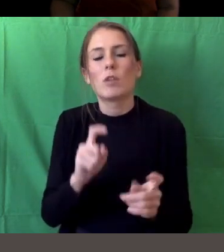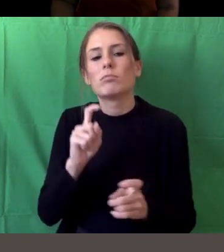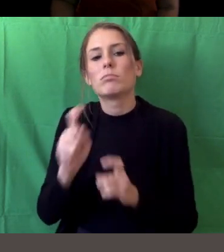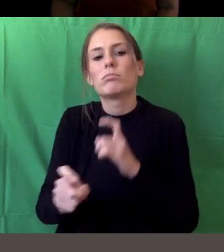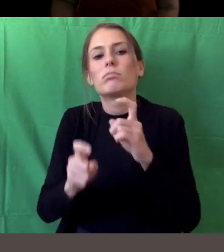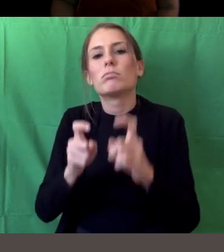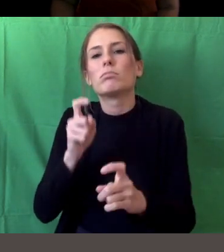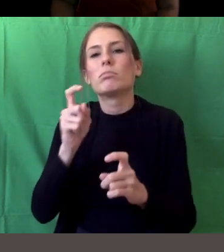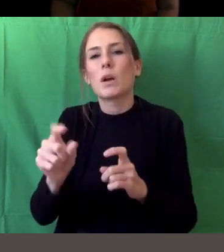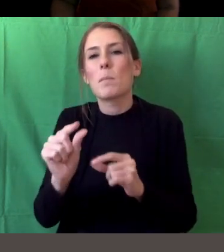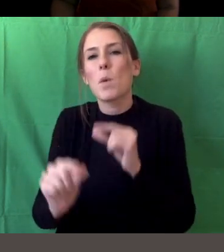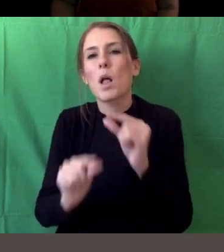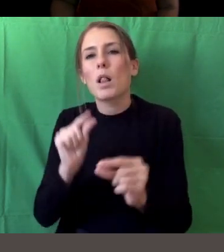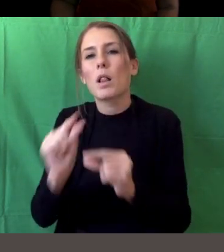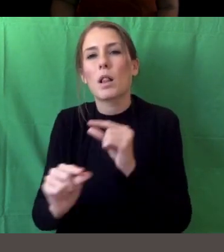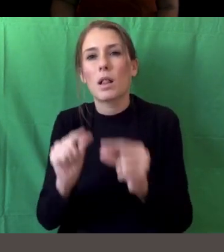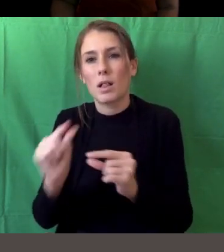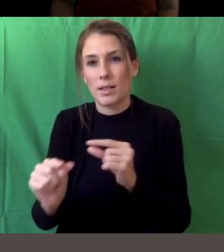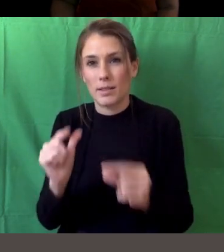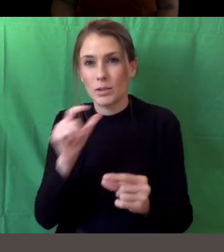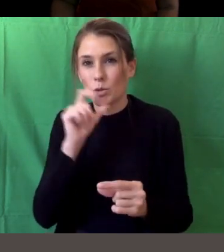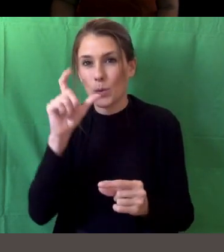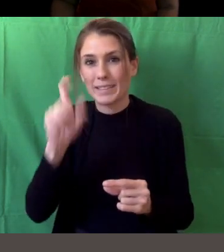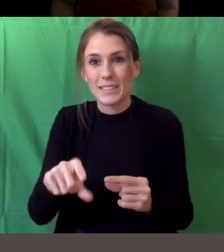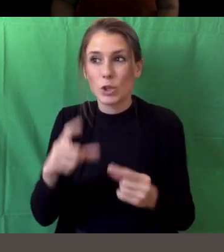You can start by making very small contributions.